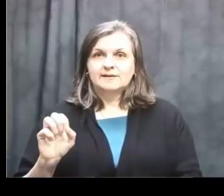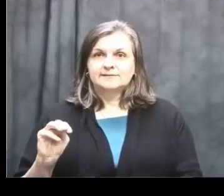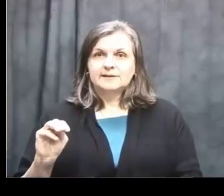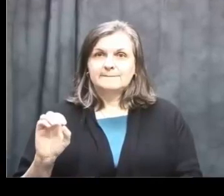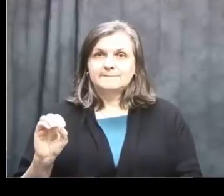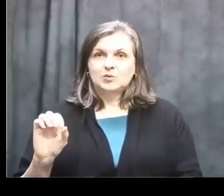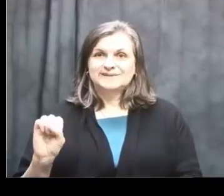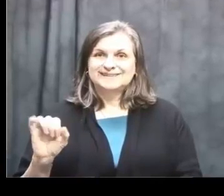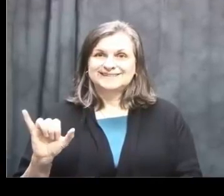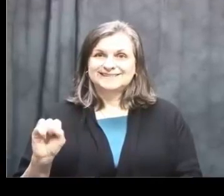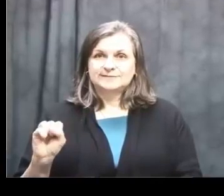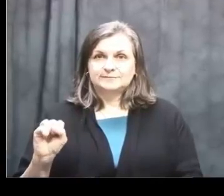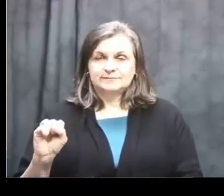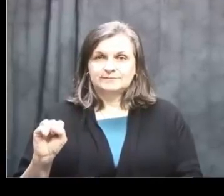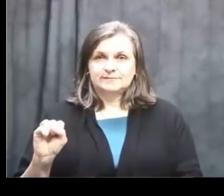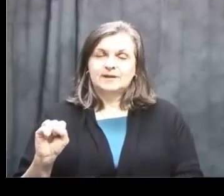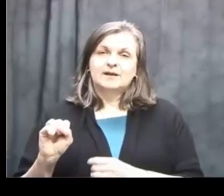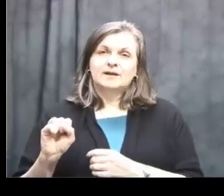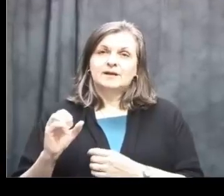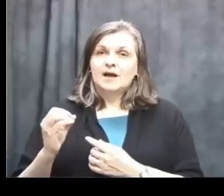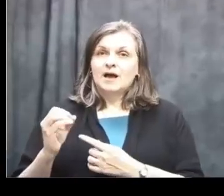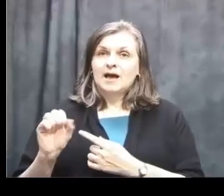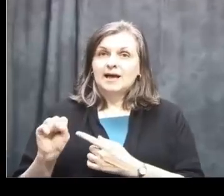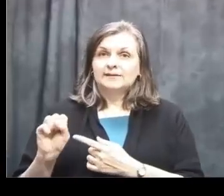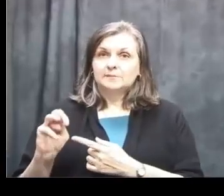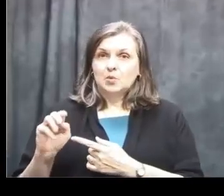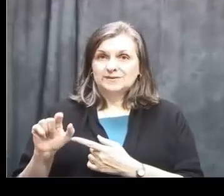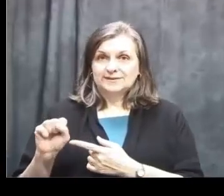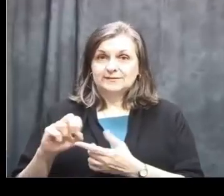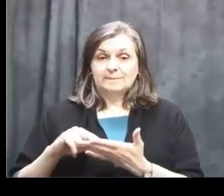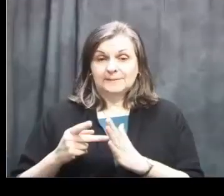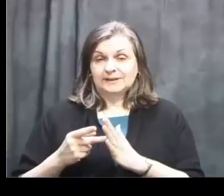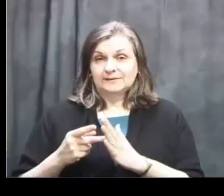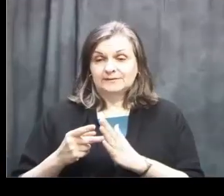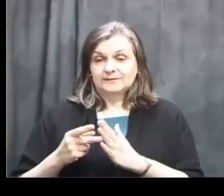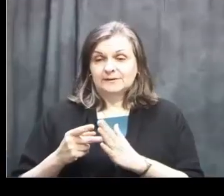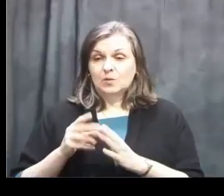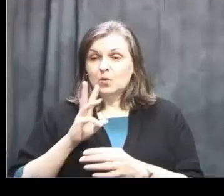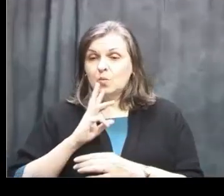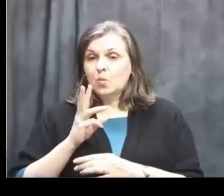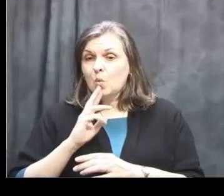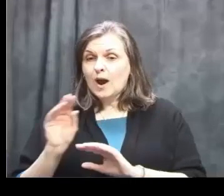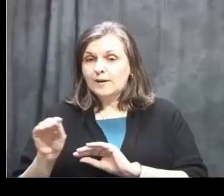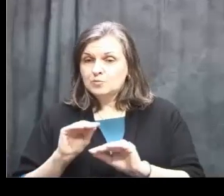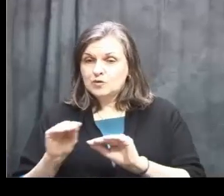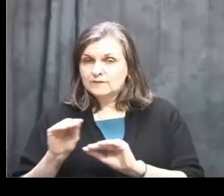so this movement remember by osmosis is the movement of water